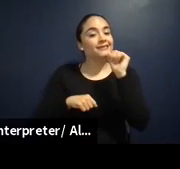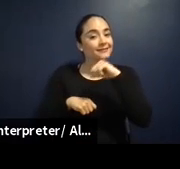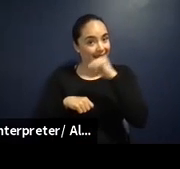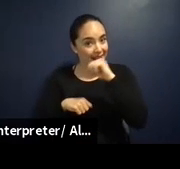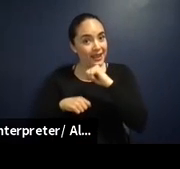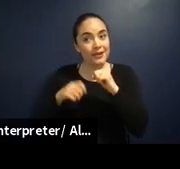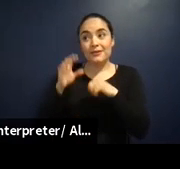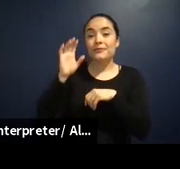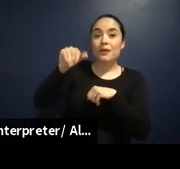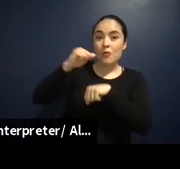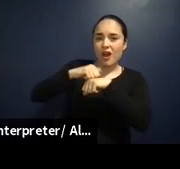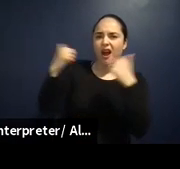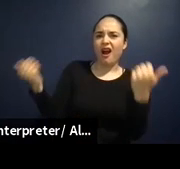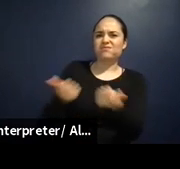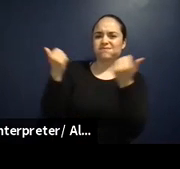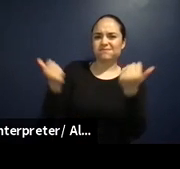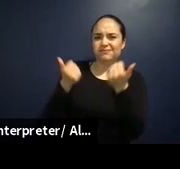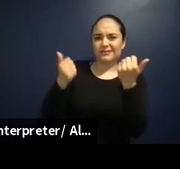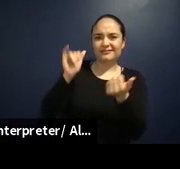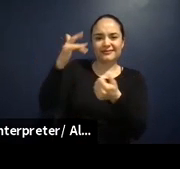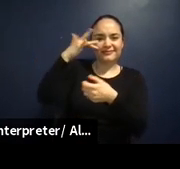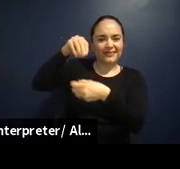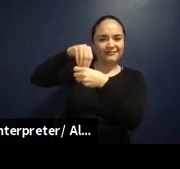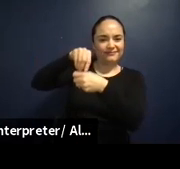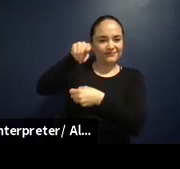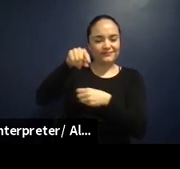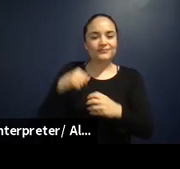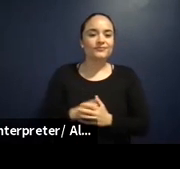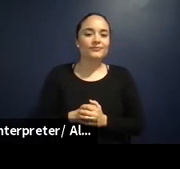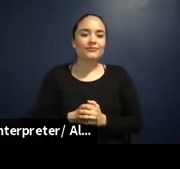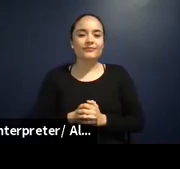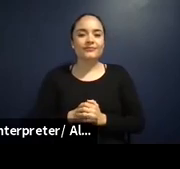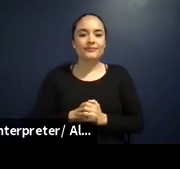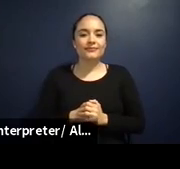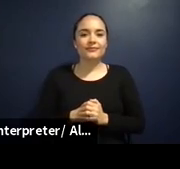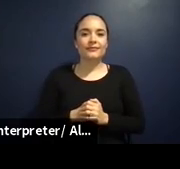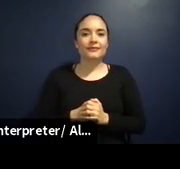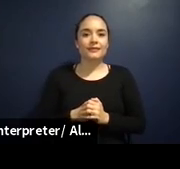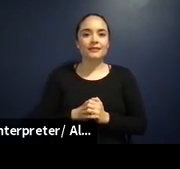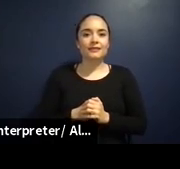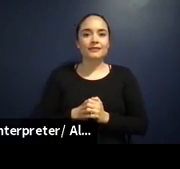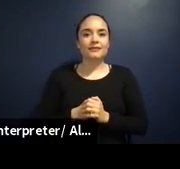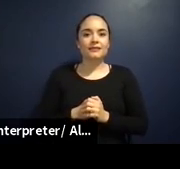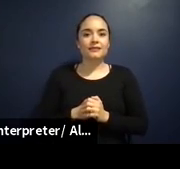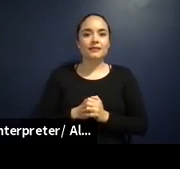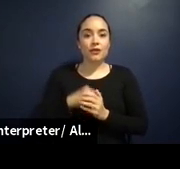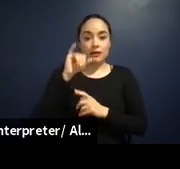[Sarah]: And iron does the same thing. So if I go back in here, and I grab my iron, and I put it in the blast